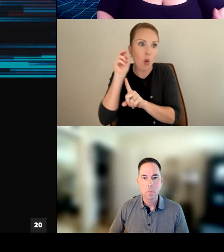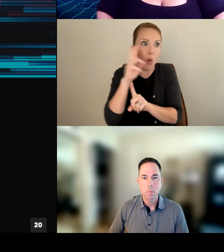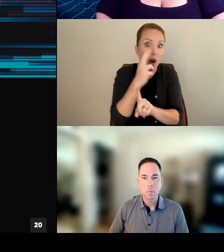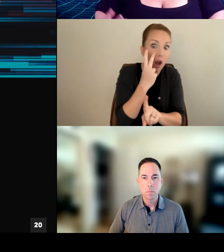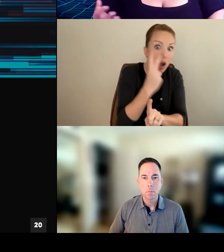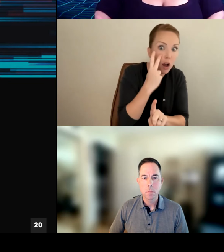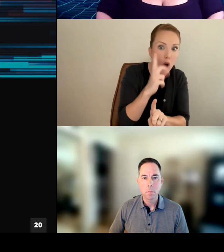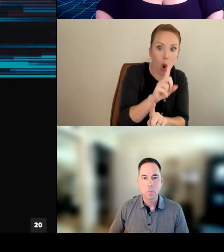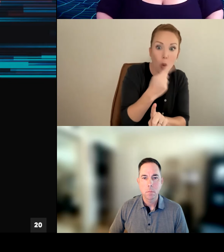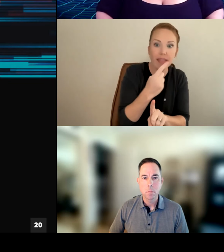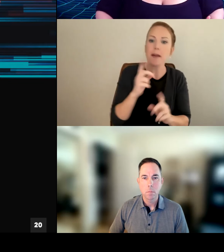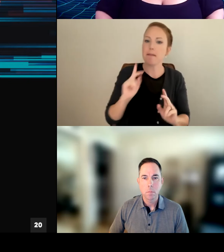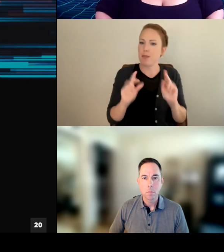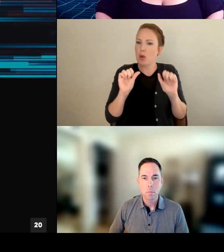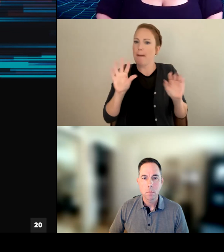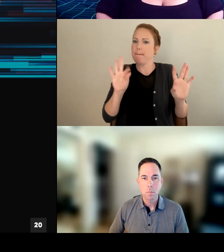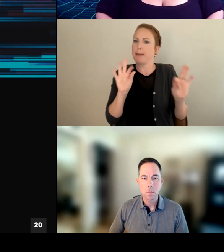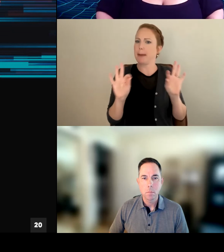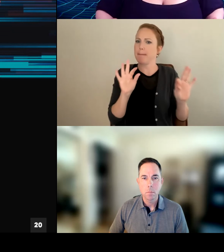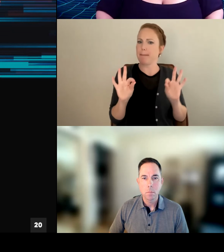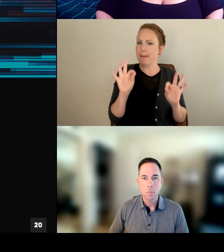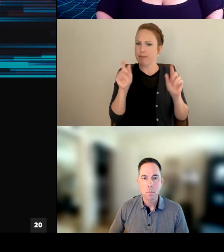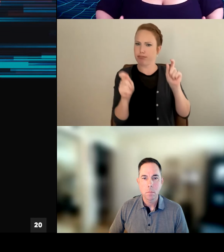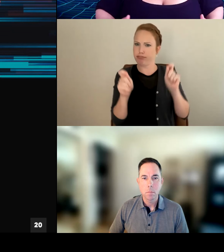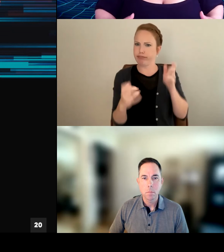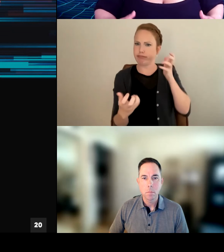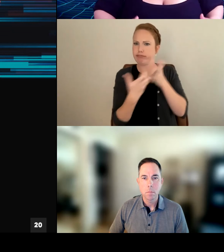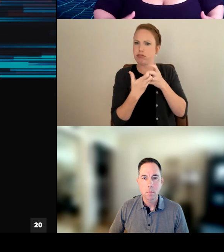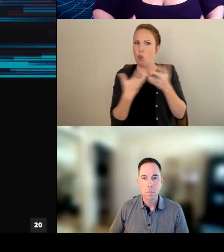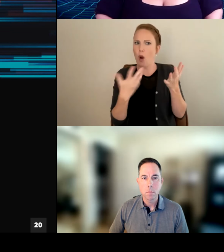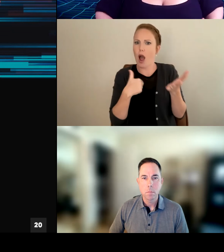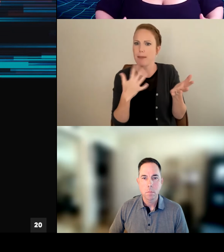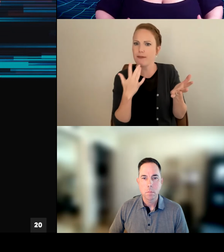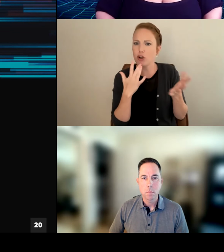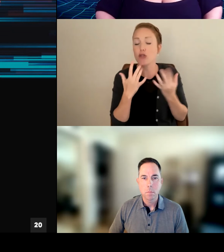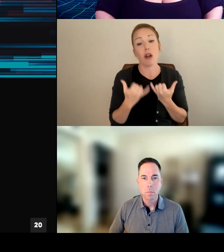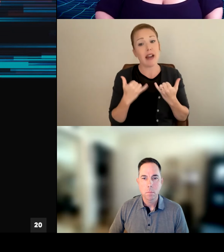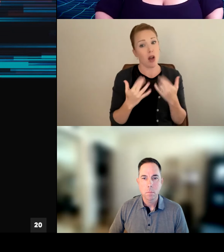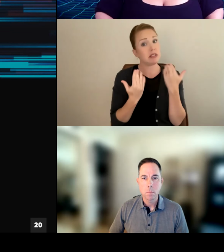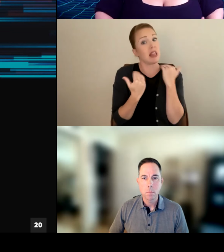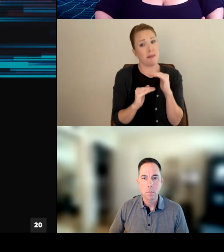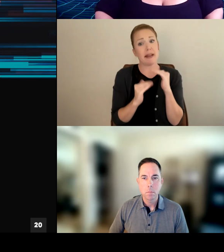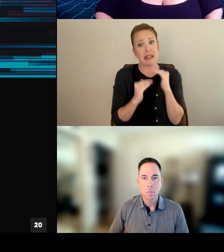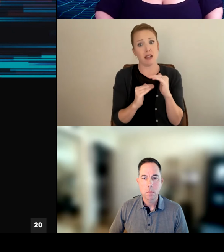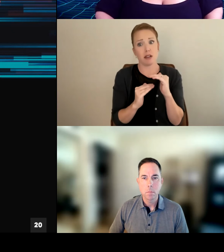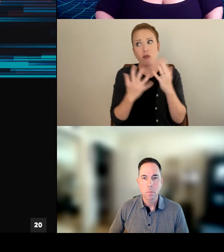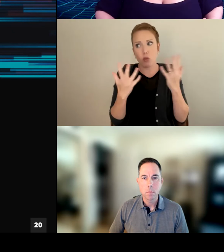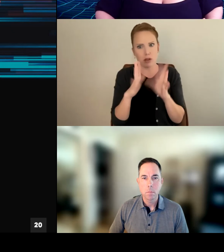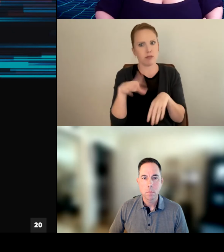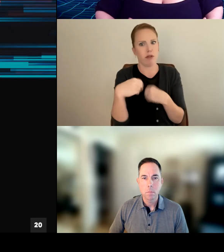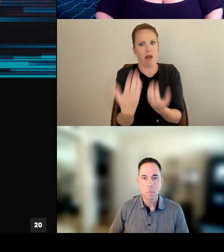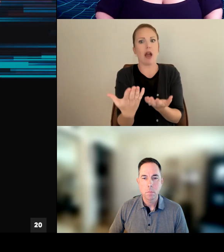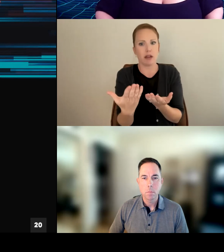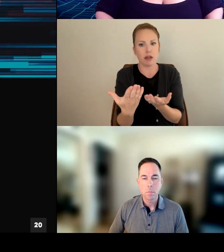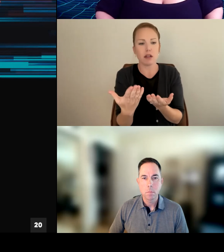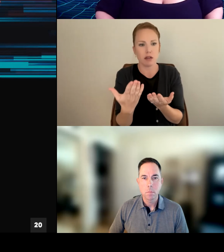pick and choose what they want. Because right now, it is limited in what can be provided that can be